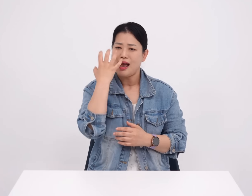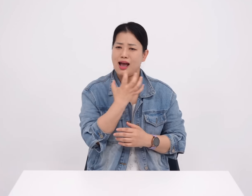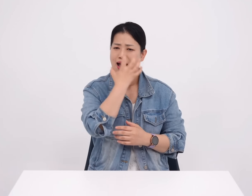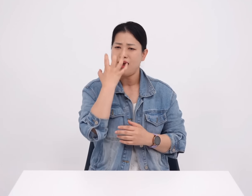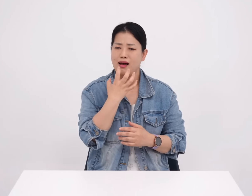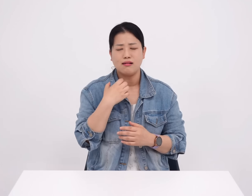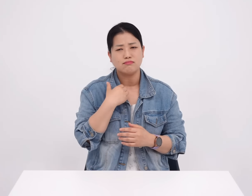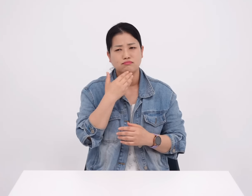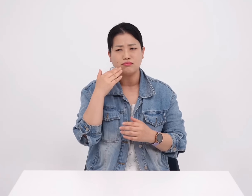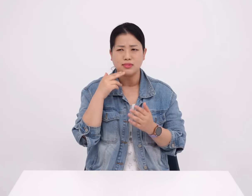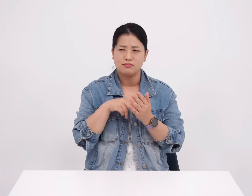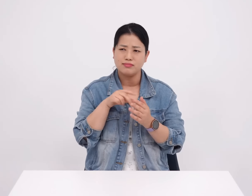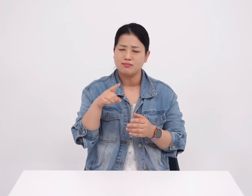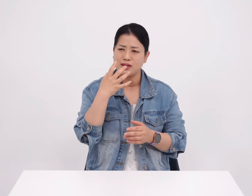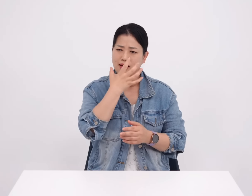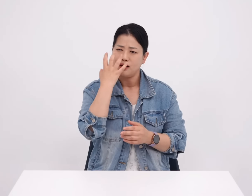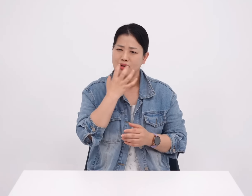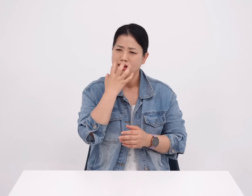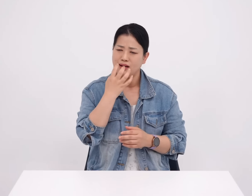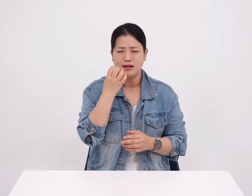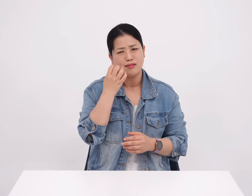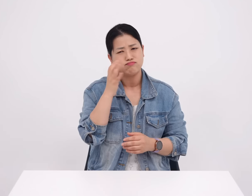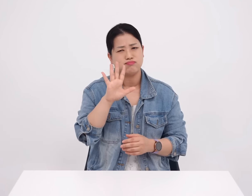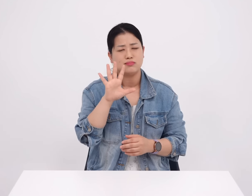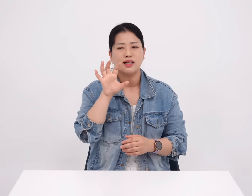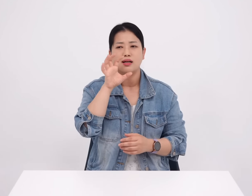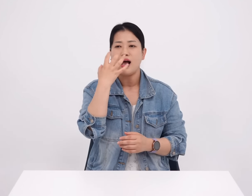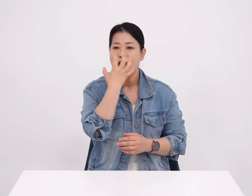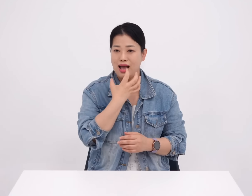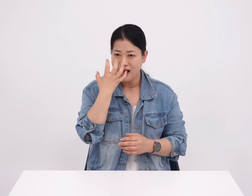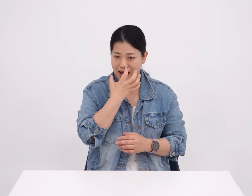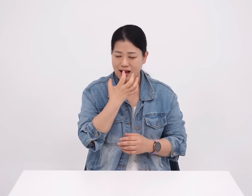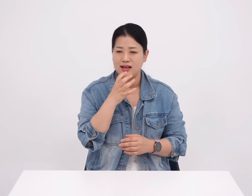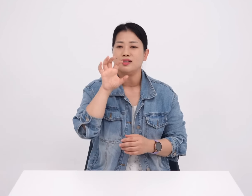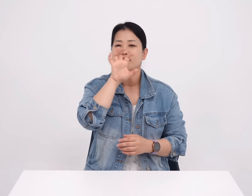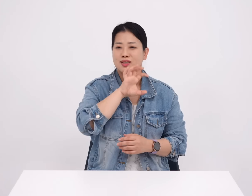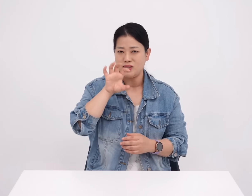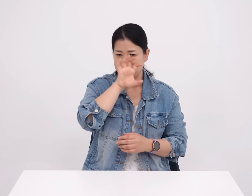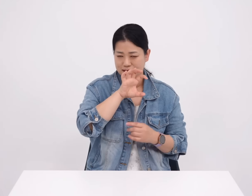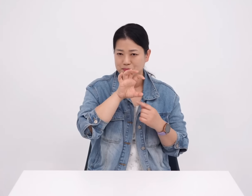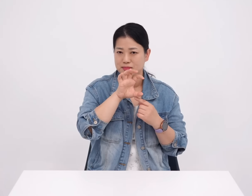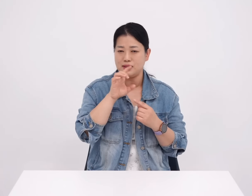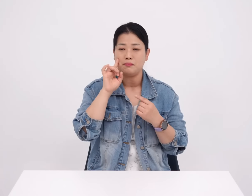It's strange if you turn it to the right. So hearing people do it like this and practice like this.